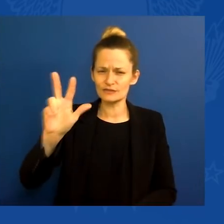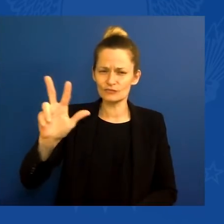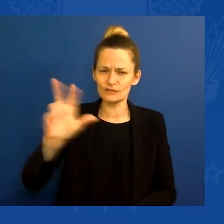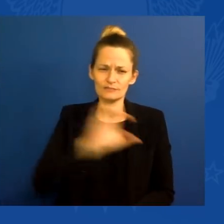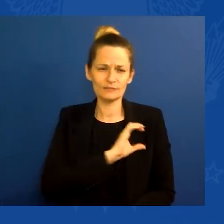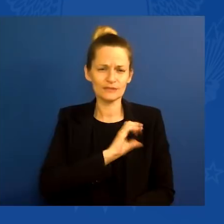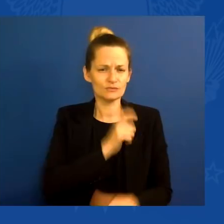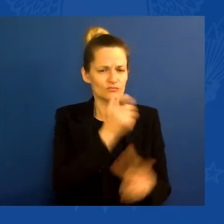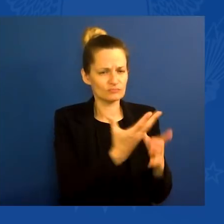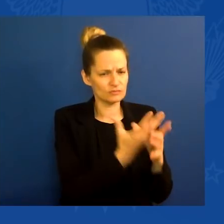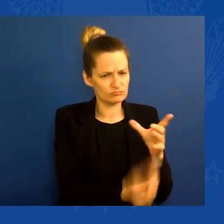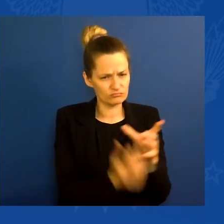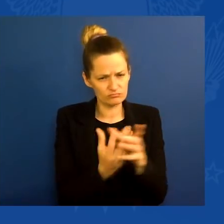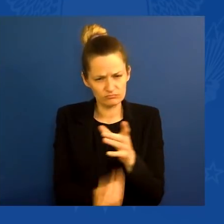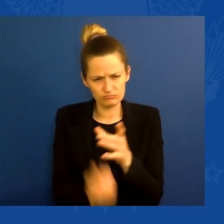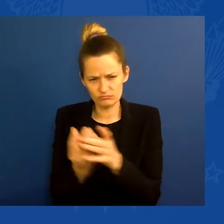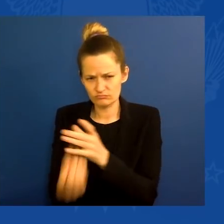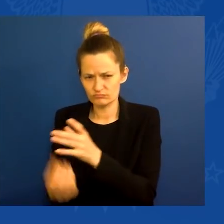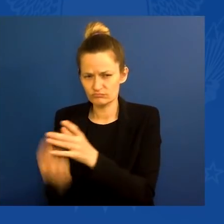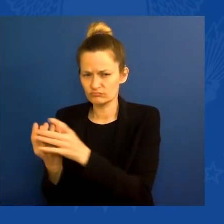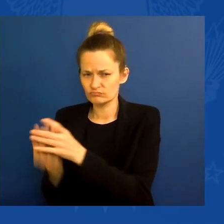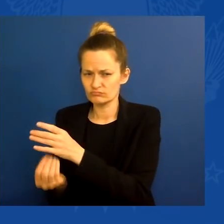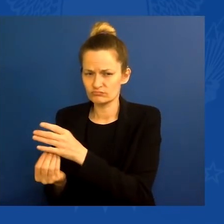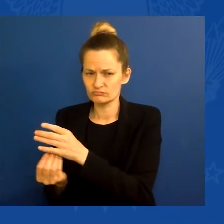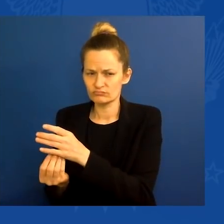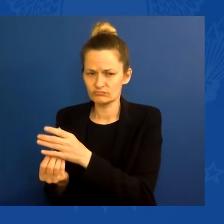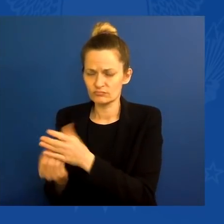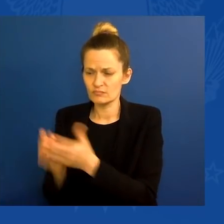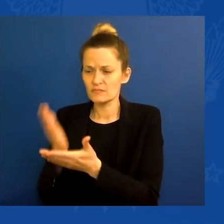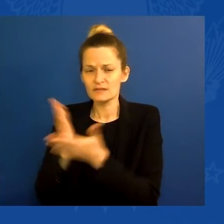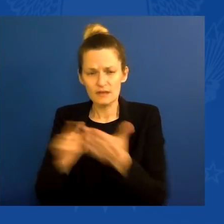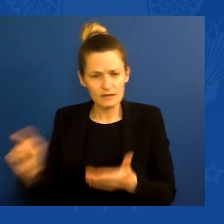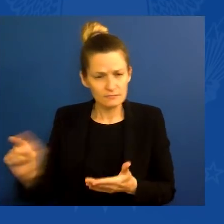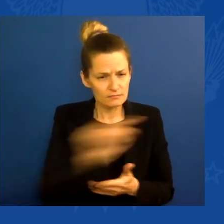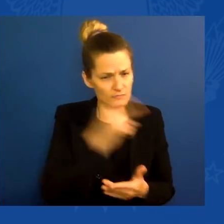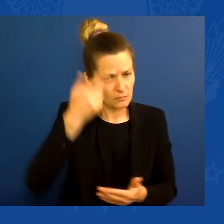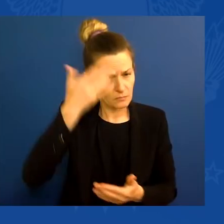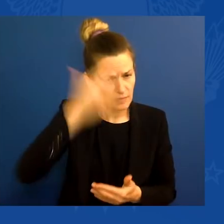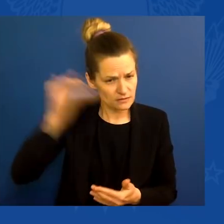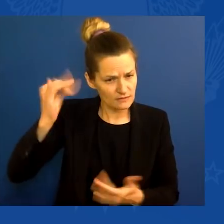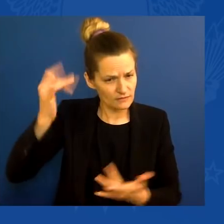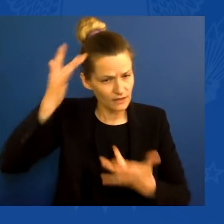while others never had the opportunity to return home to their families at the end of their shifts.